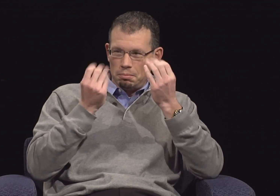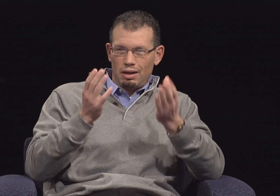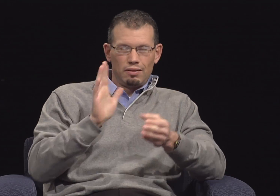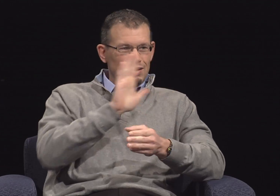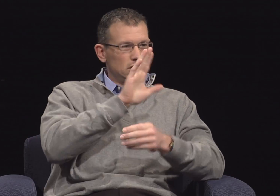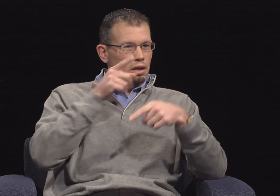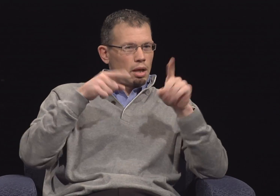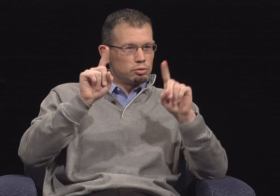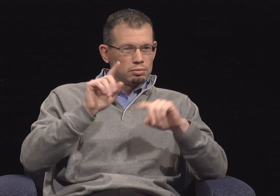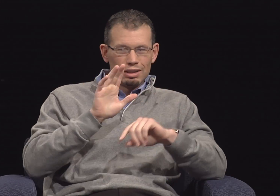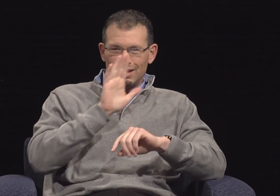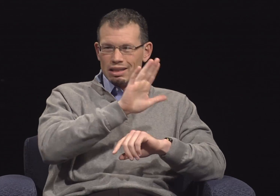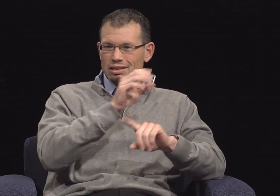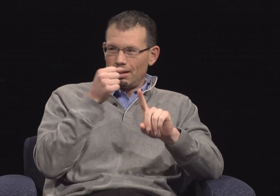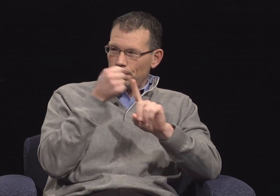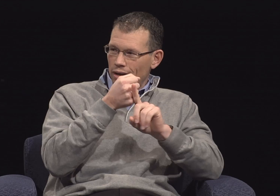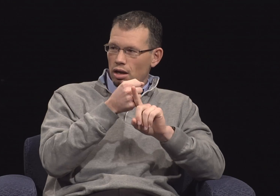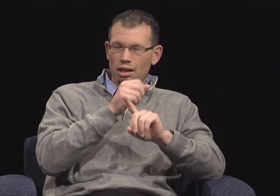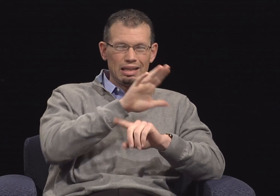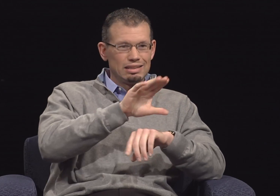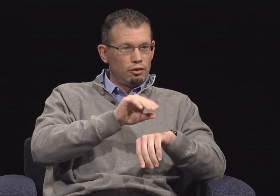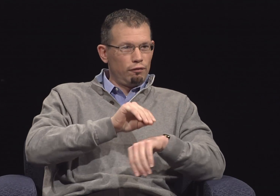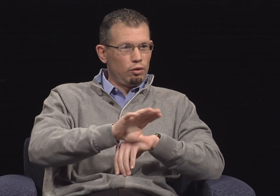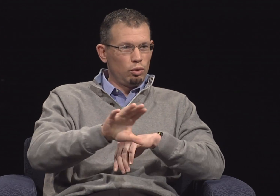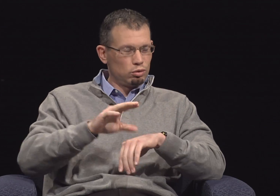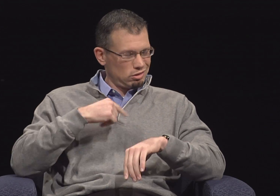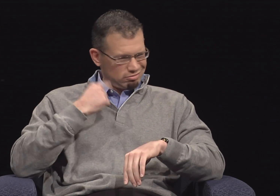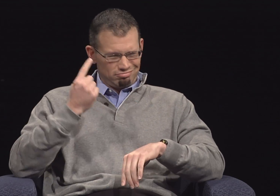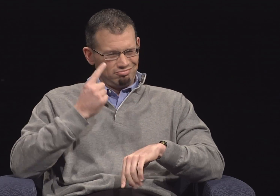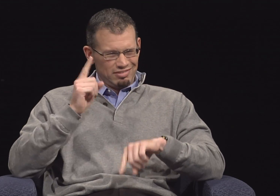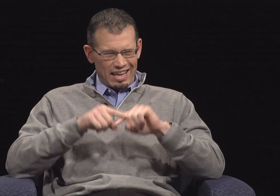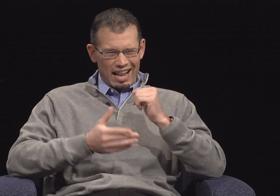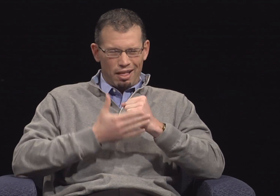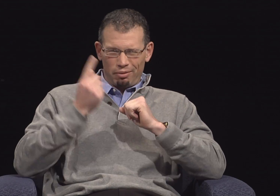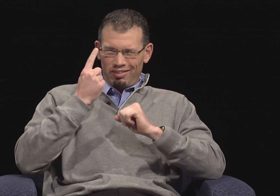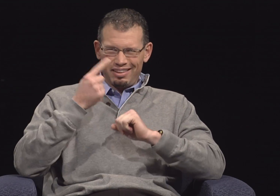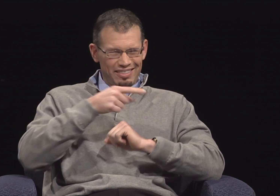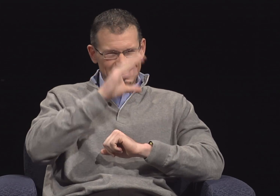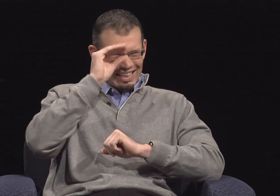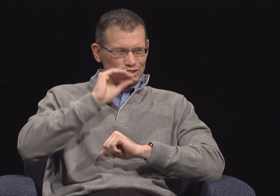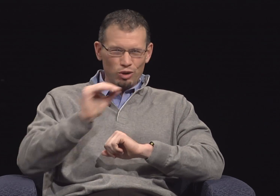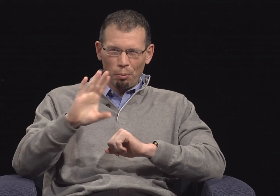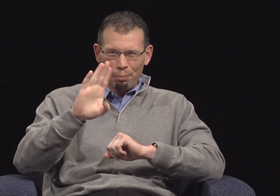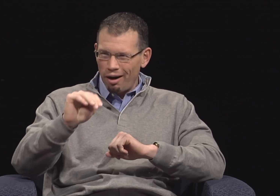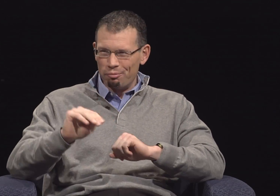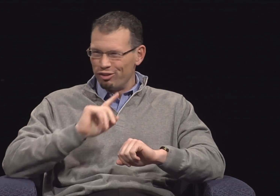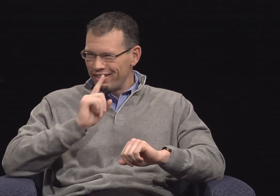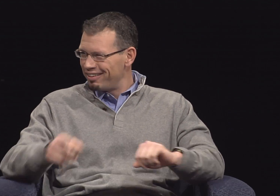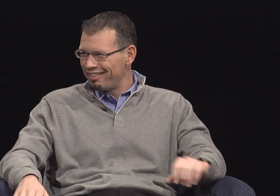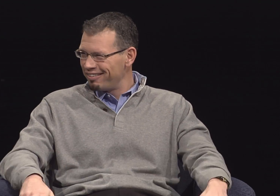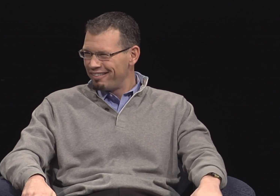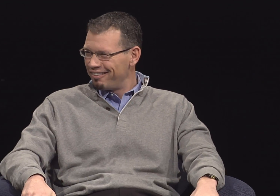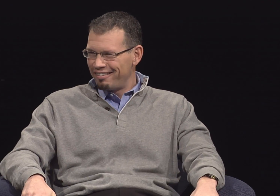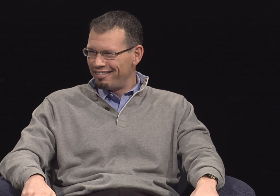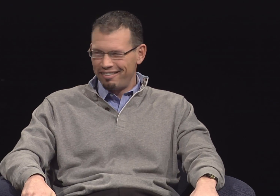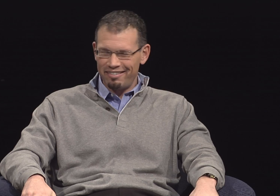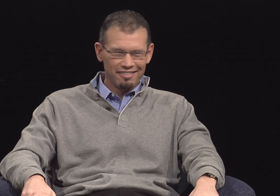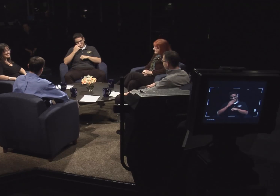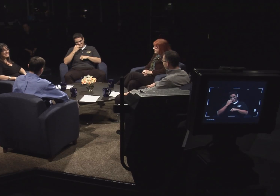his impact, and his influence. But I can't help but think, this guy is no bum, really.